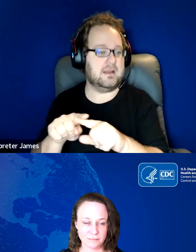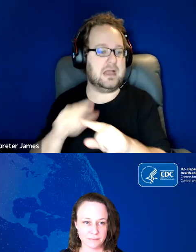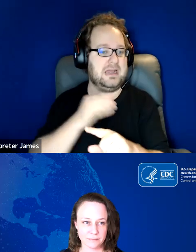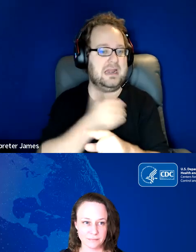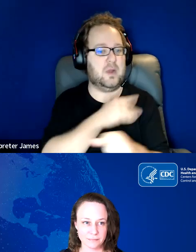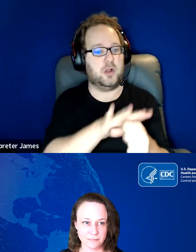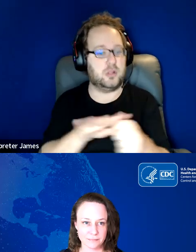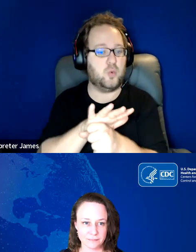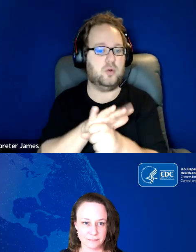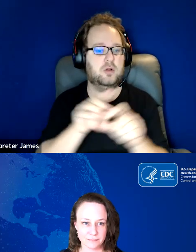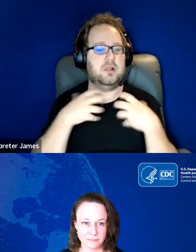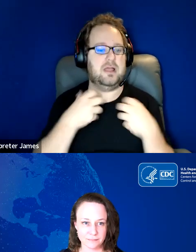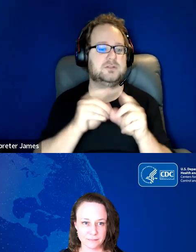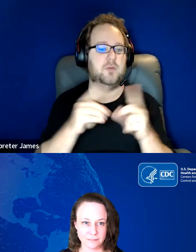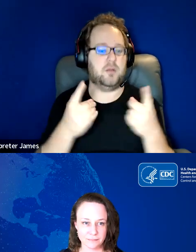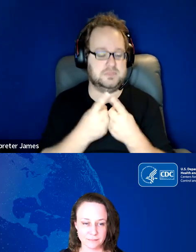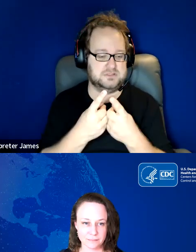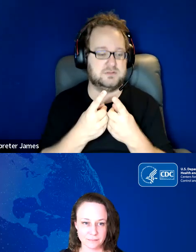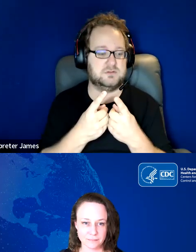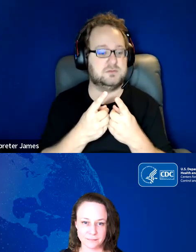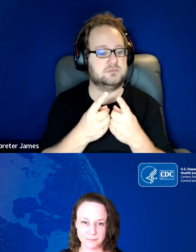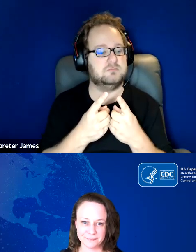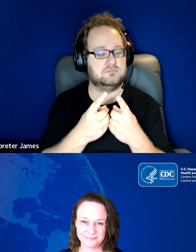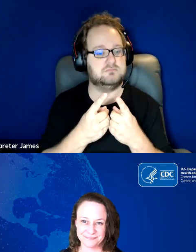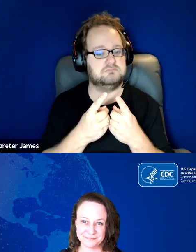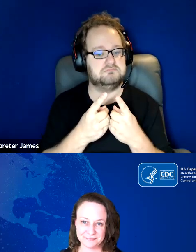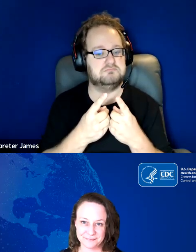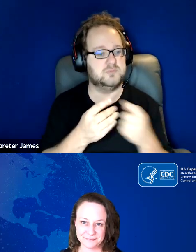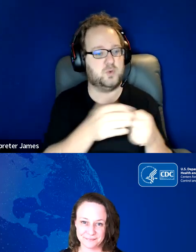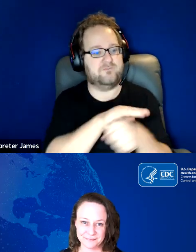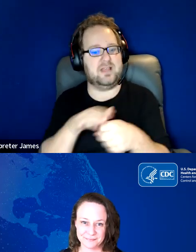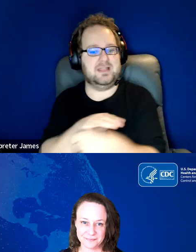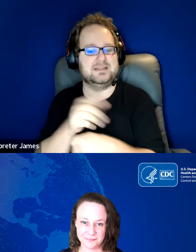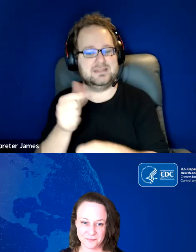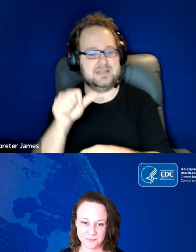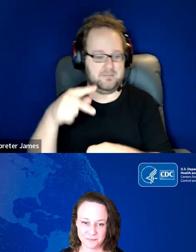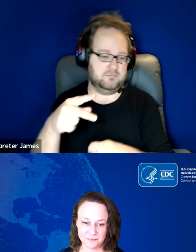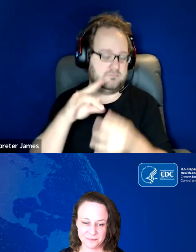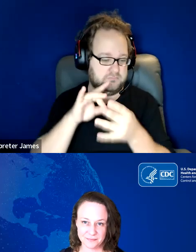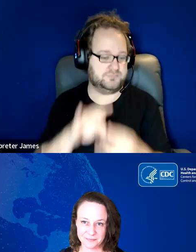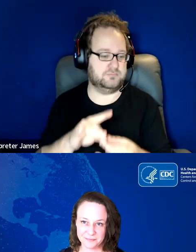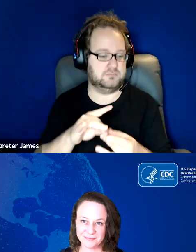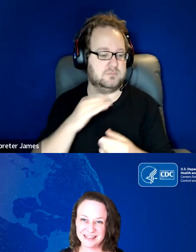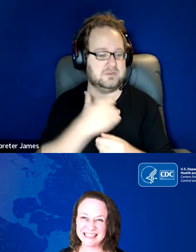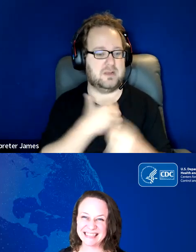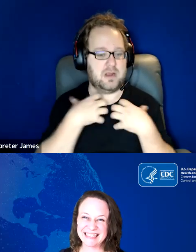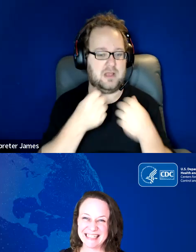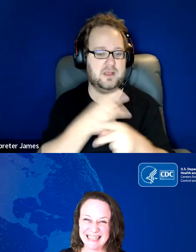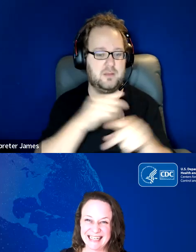health departments to fill in some of those gaps through their healthcare providers. Evelyn, do you have anything to add?